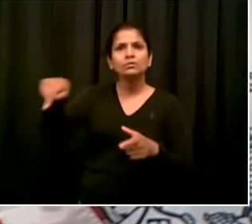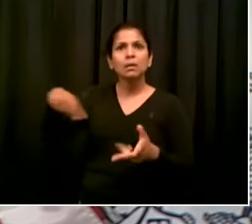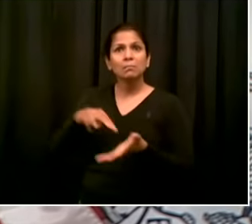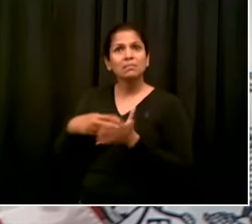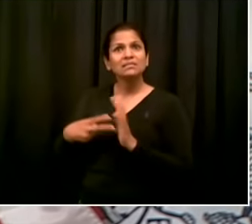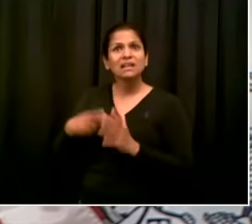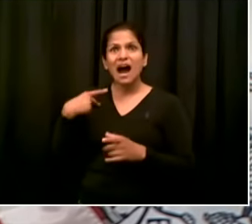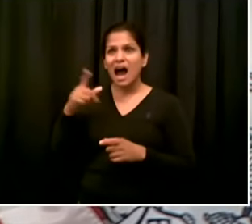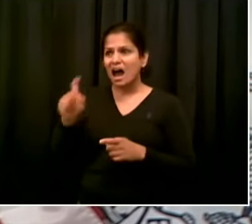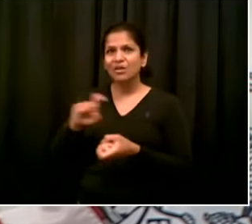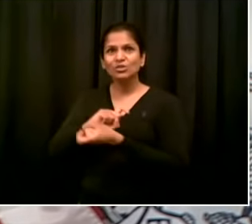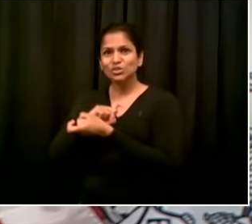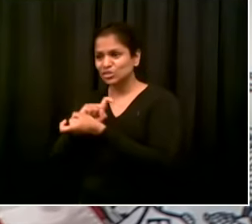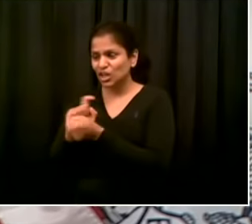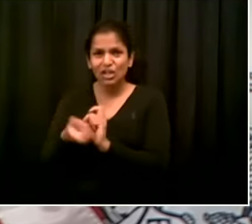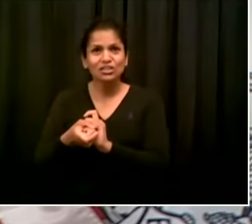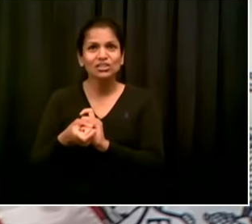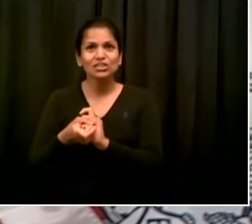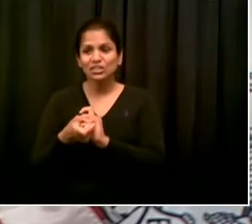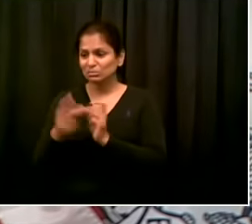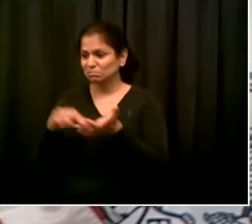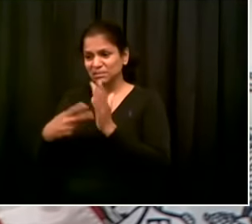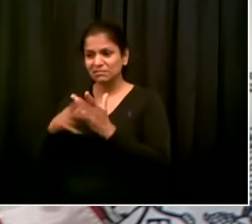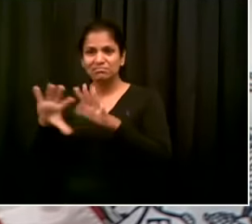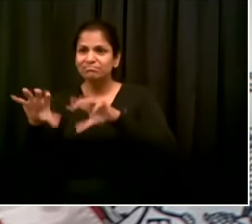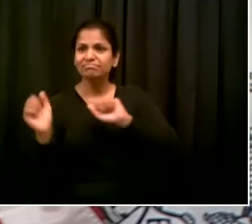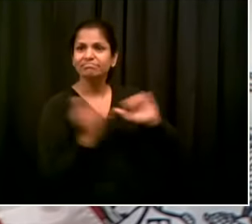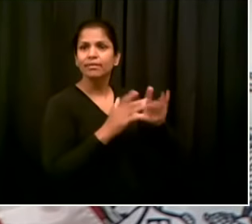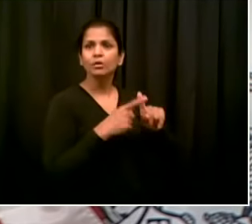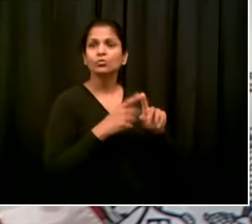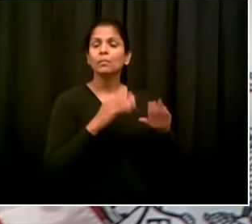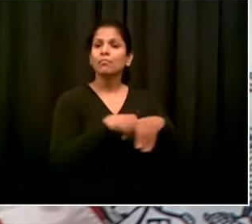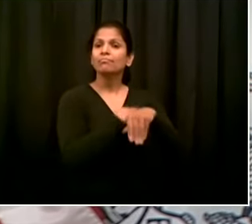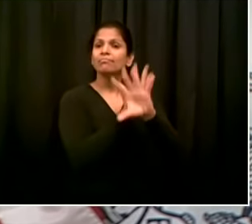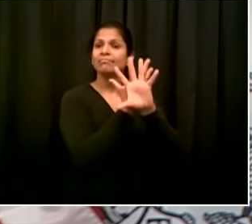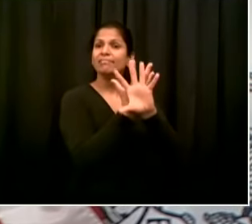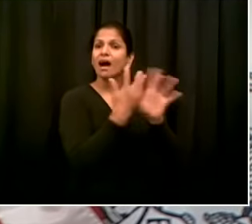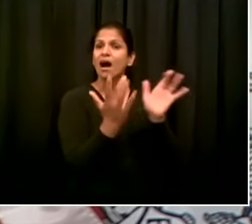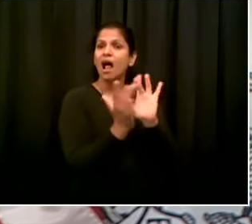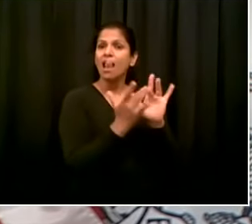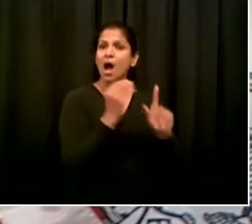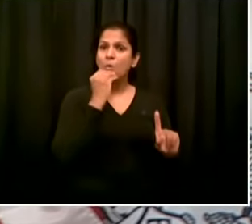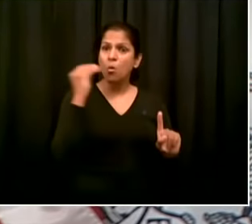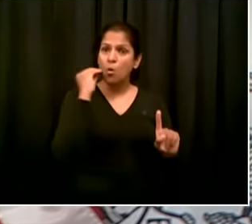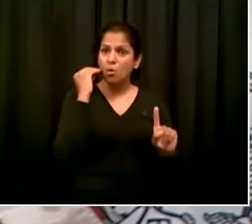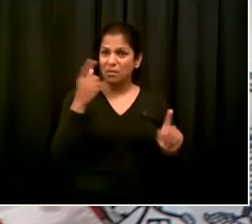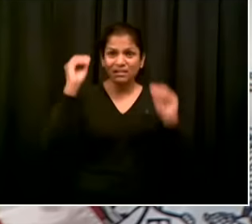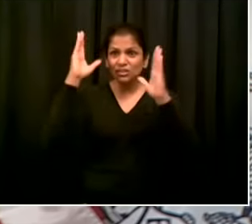ELECTIONS HAS TO IDENTIFY EVERY MISTAKE AND ALER TTHE VOTER AND SEND THEM A